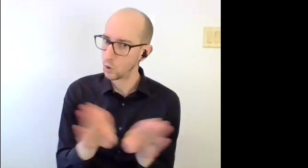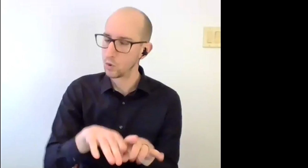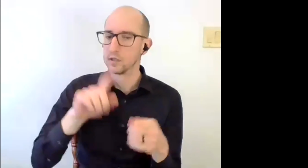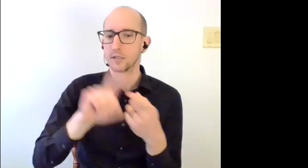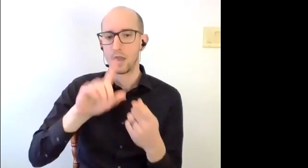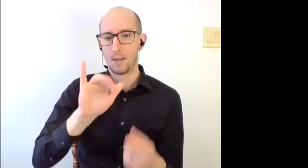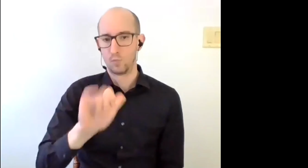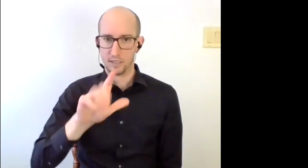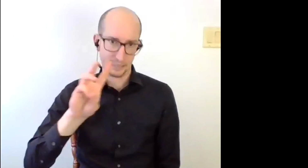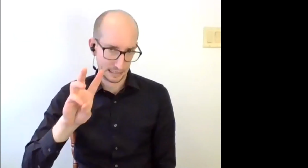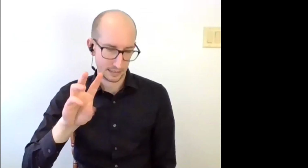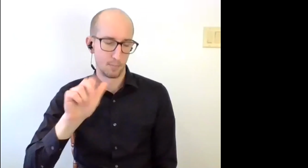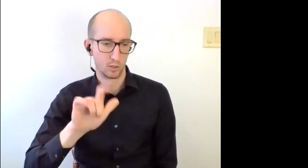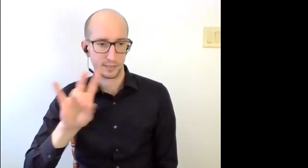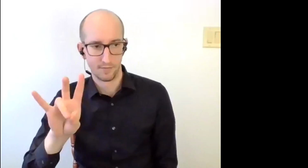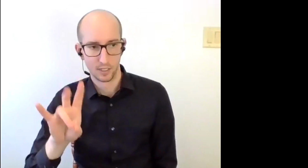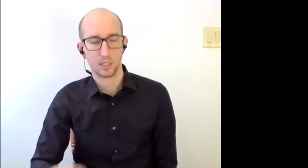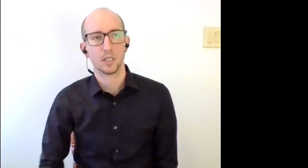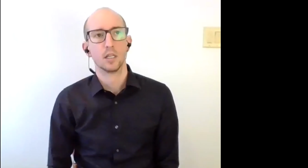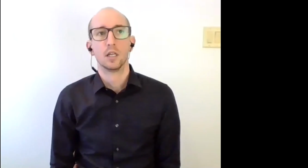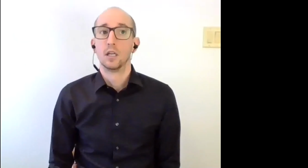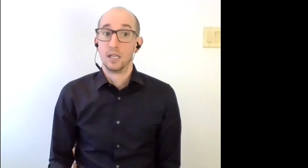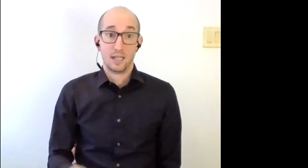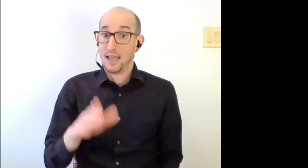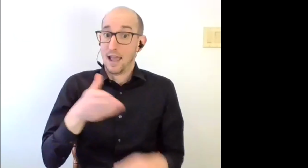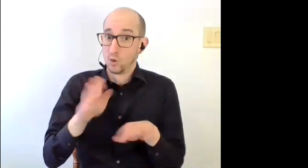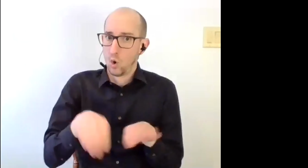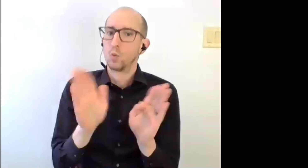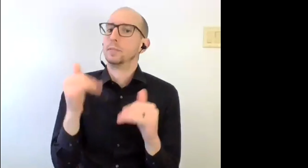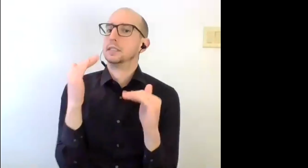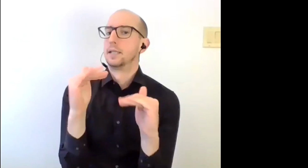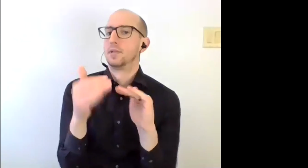Libraries are closed. They will remain closed until the week of April 6 or 7. And only